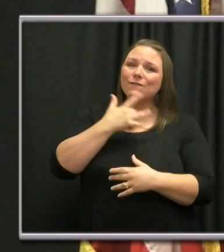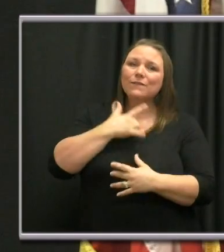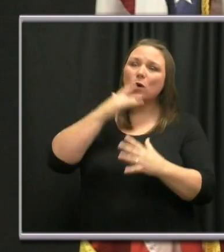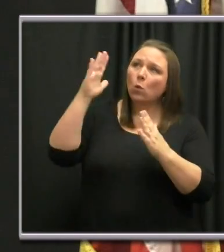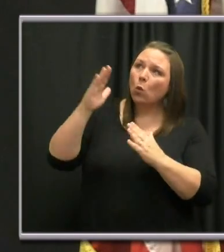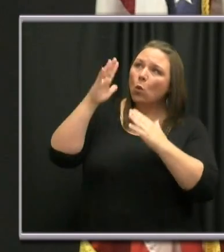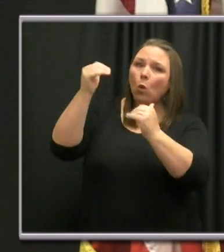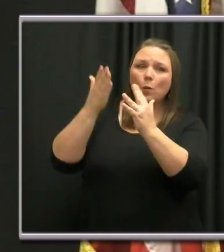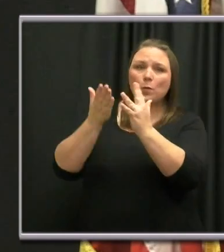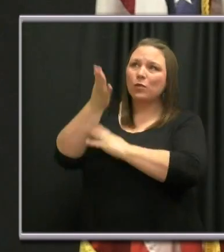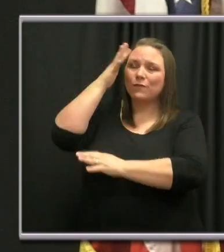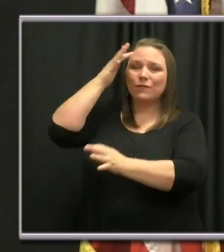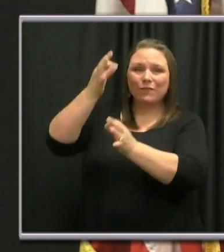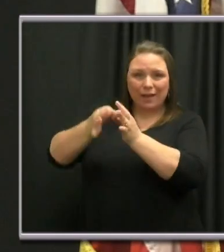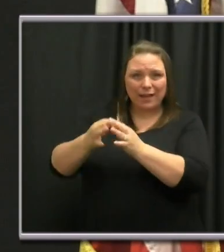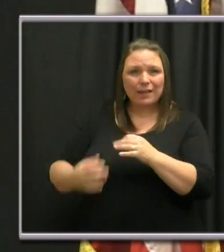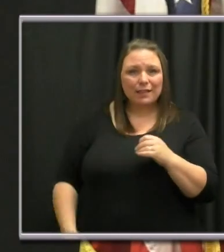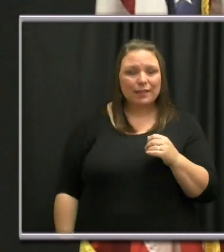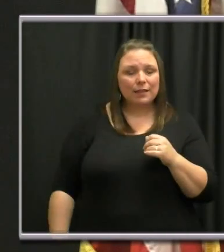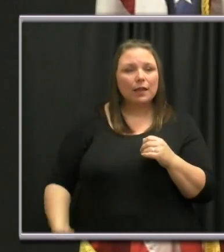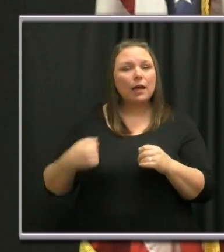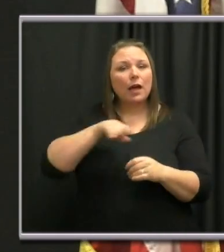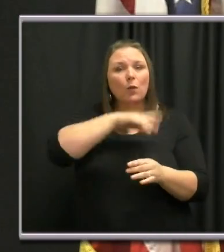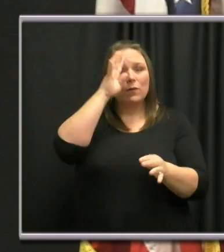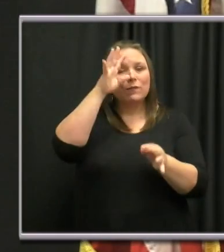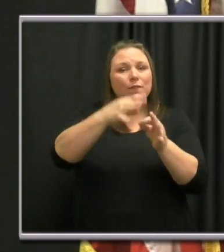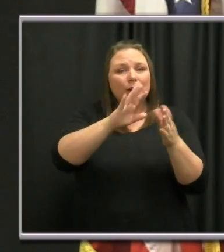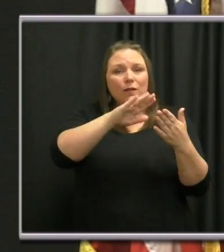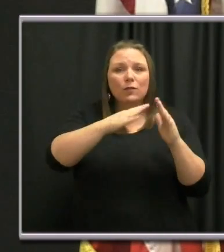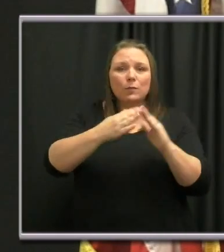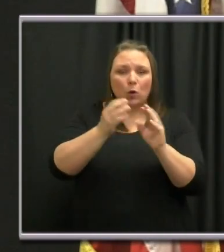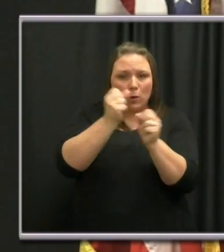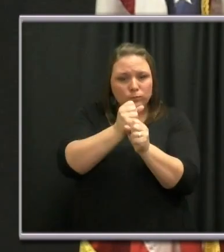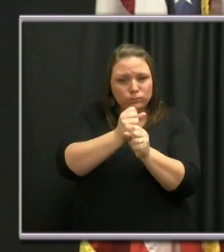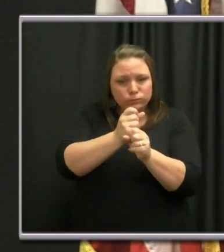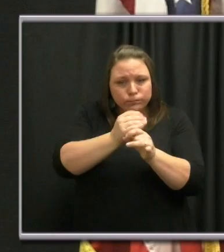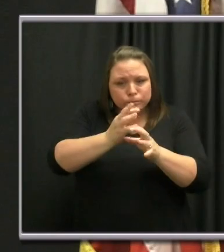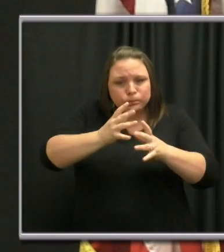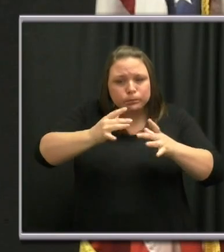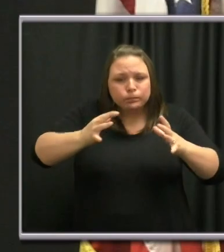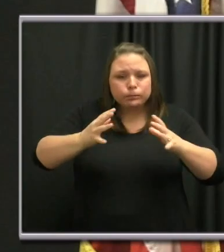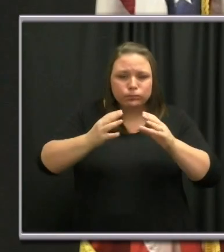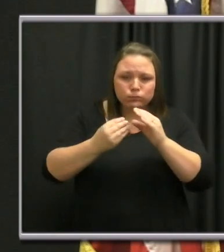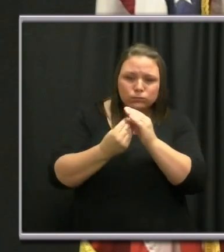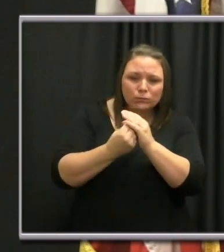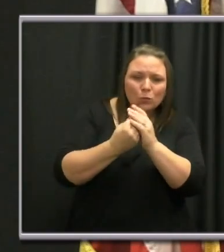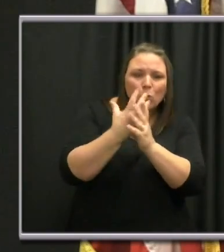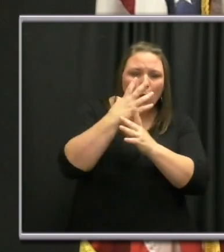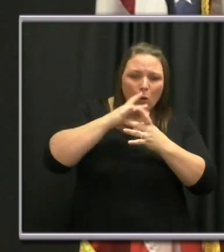FIND HOPE IN OUR FAITH. A FAITH